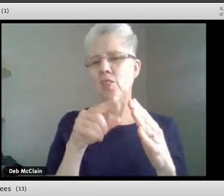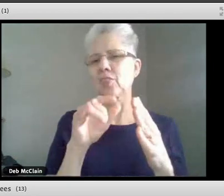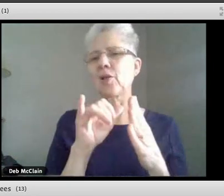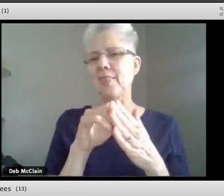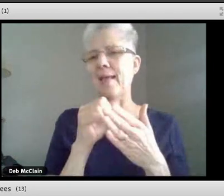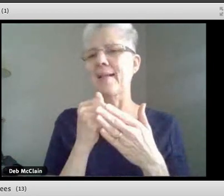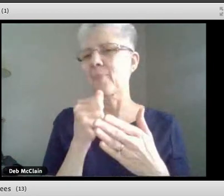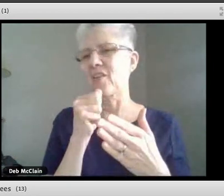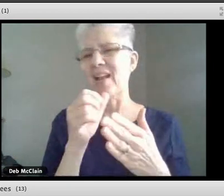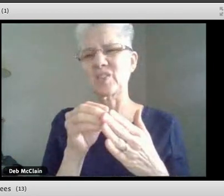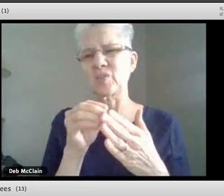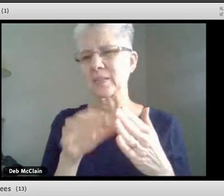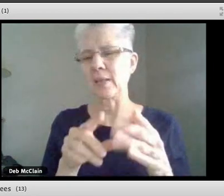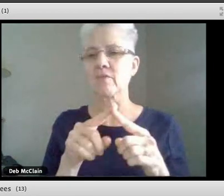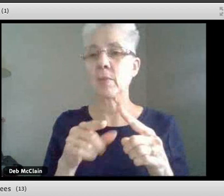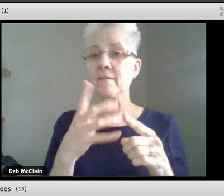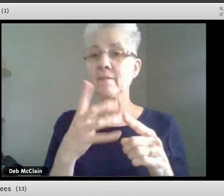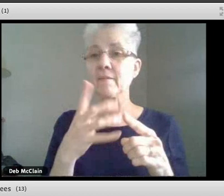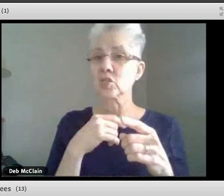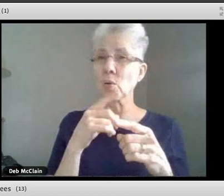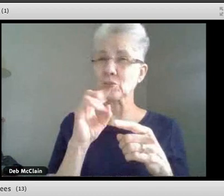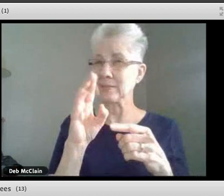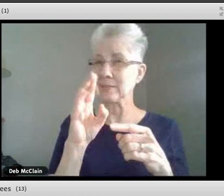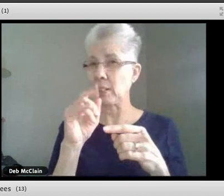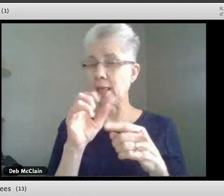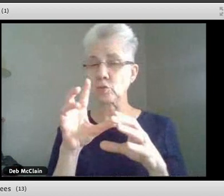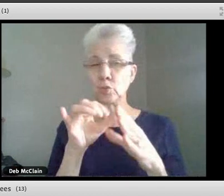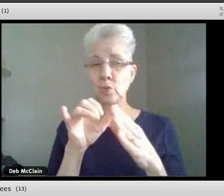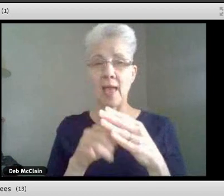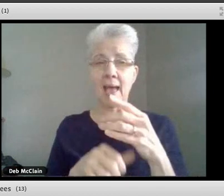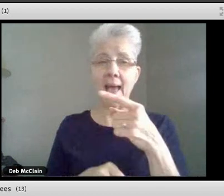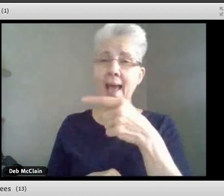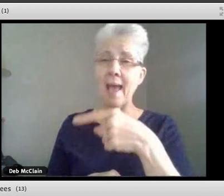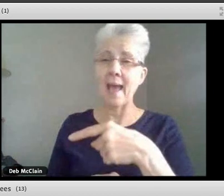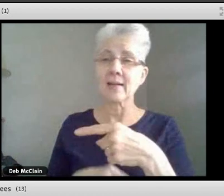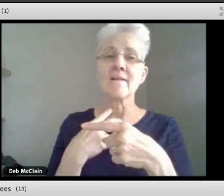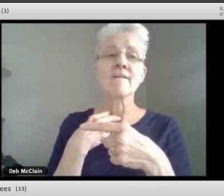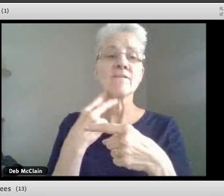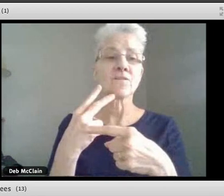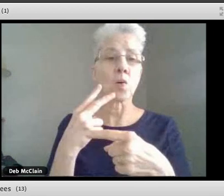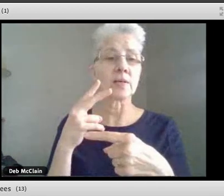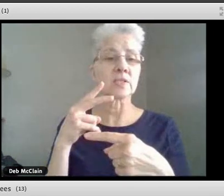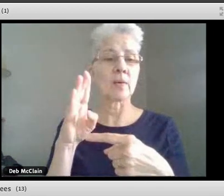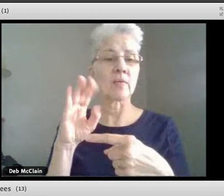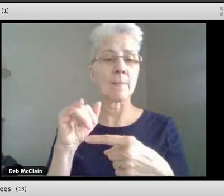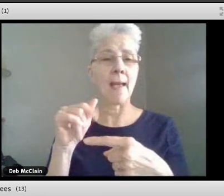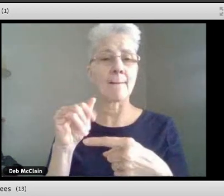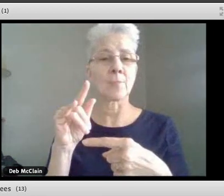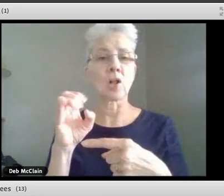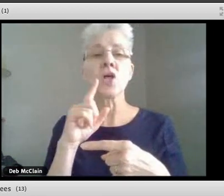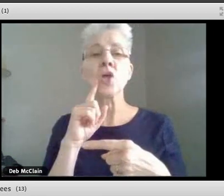or you can do VoiceOver on Apple. You can check tabbing, so some people can only use tabs